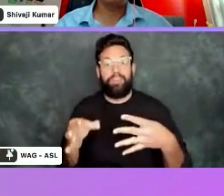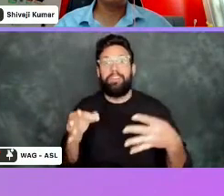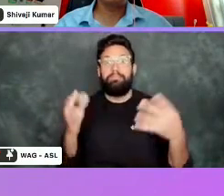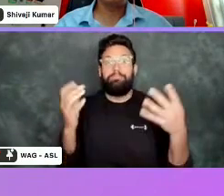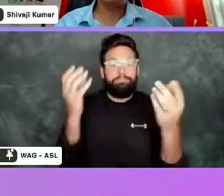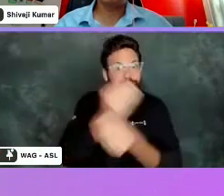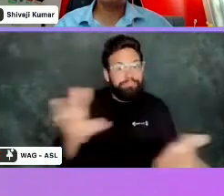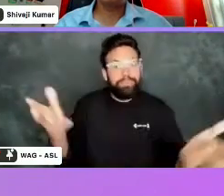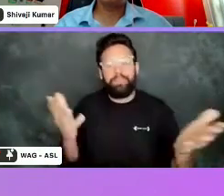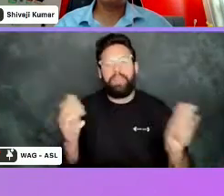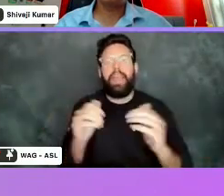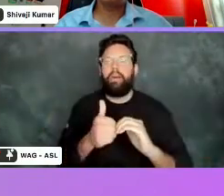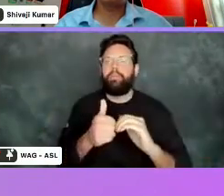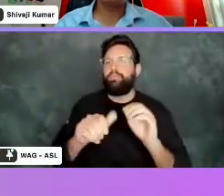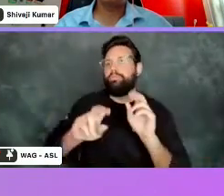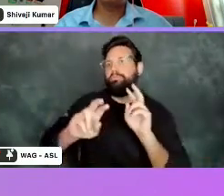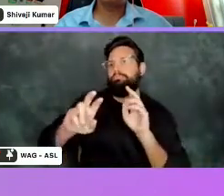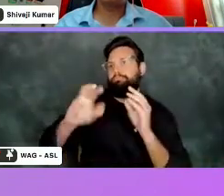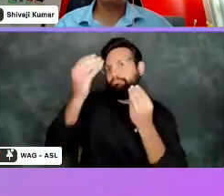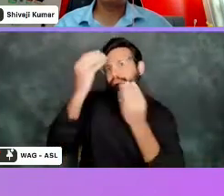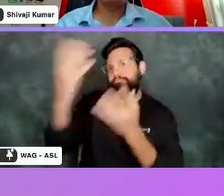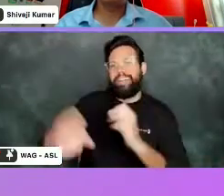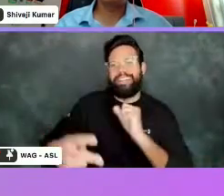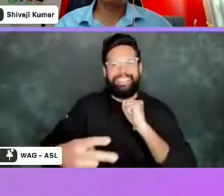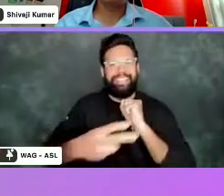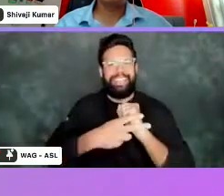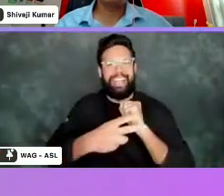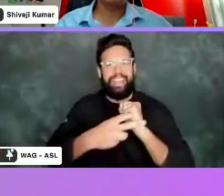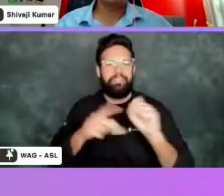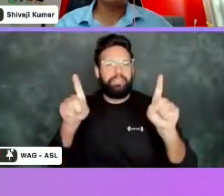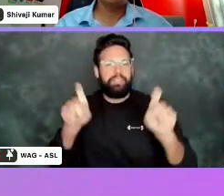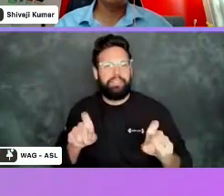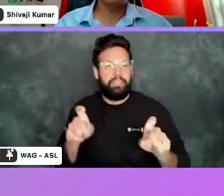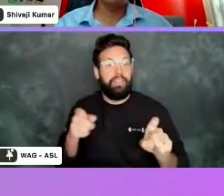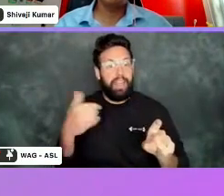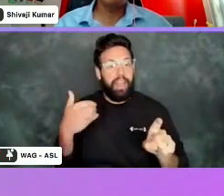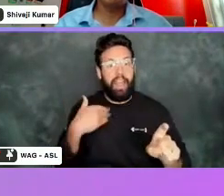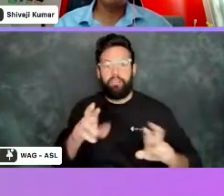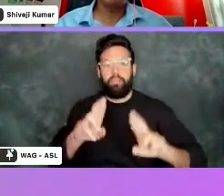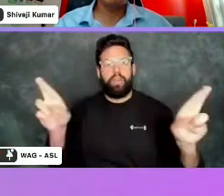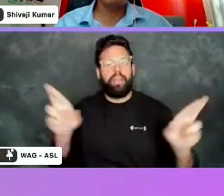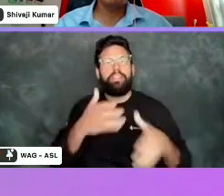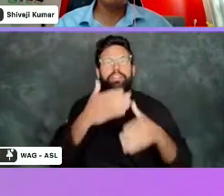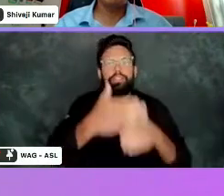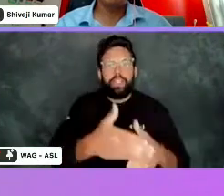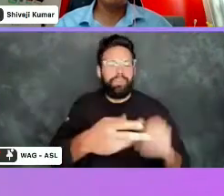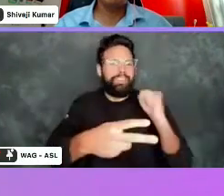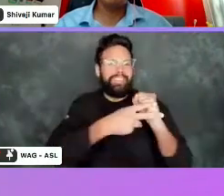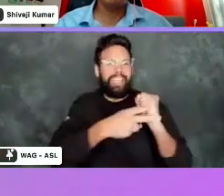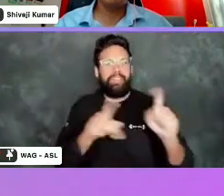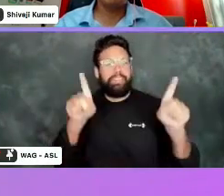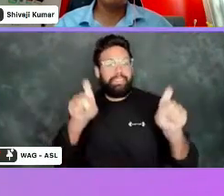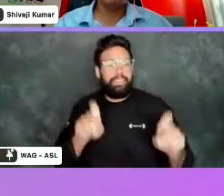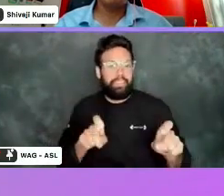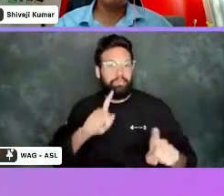we have a full-on shared save test report. I've just clicked the button to share my saved test,